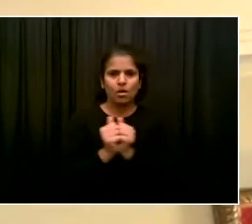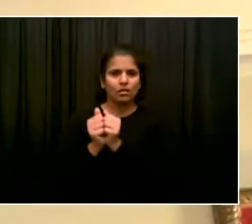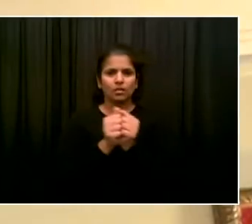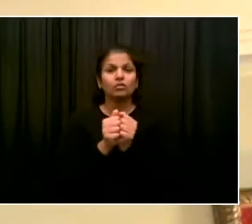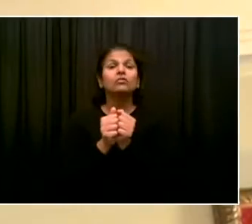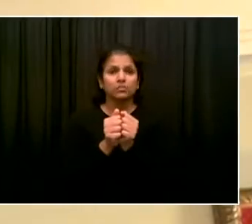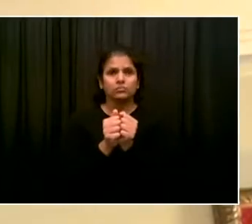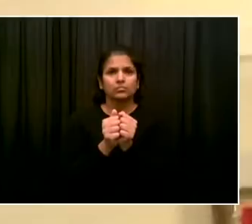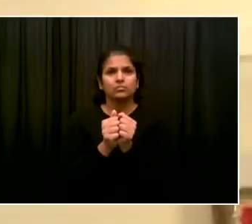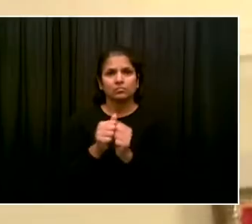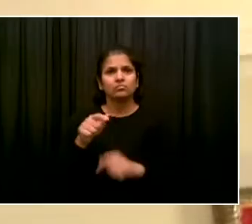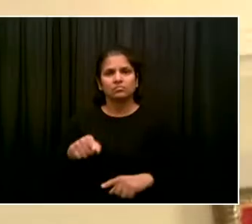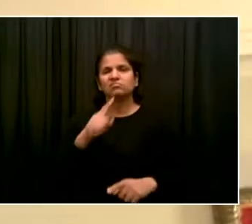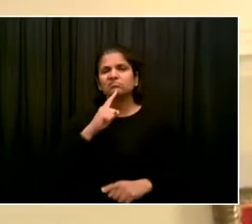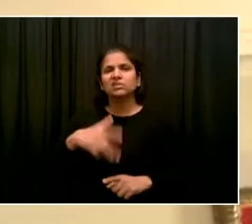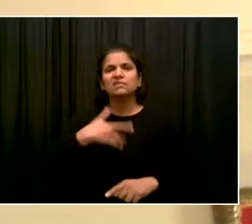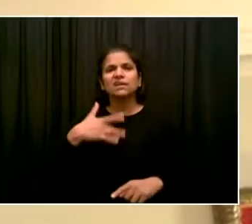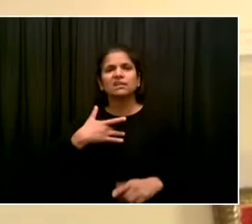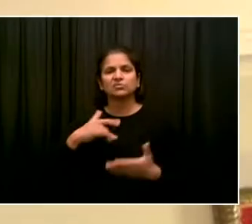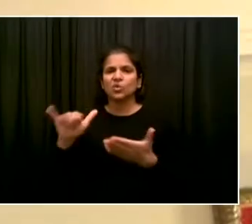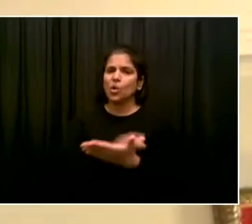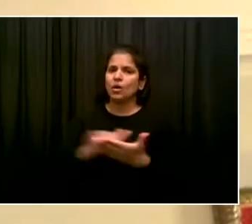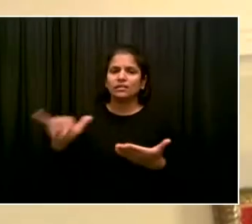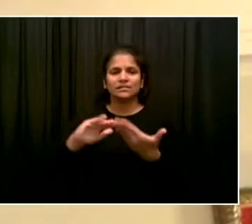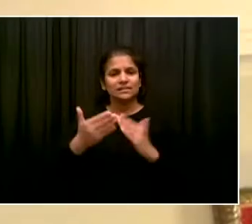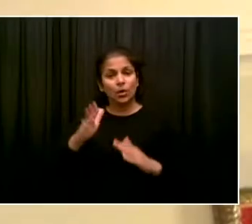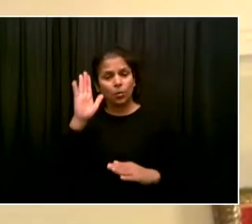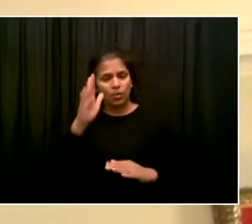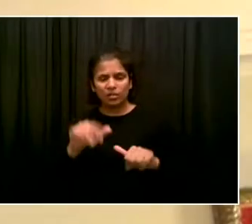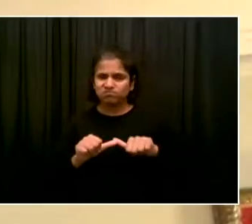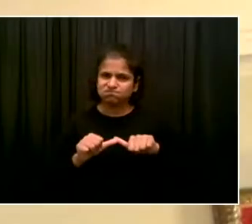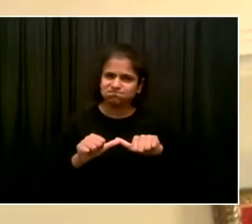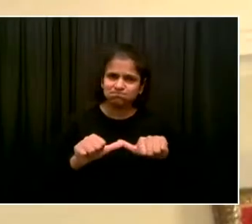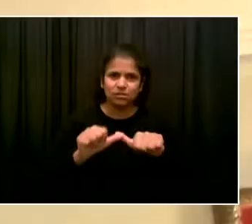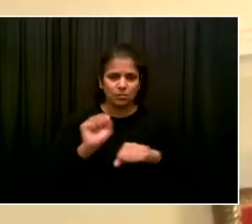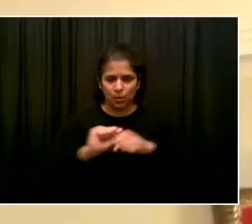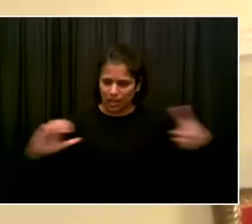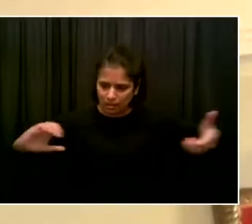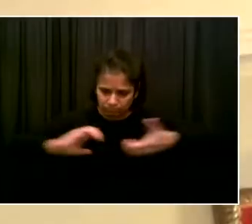WE WILL TURN THE CITY OF NEW YORK LESS EMISSION